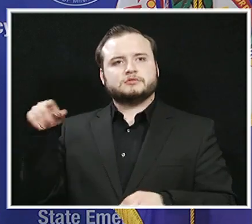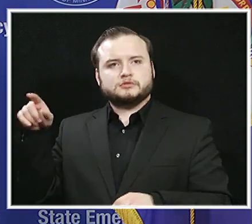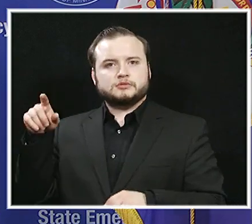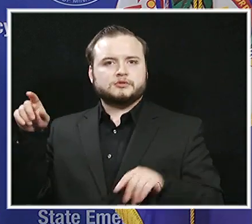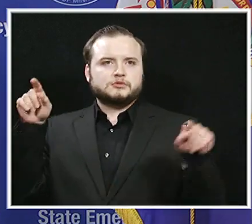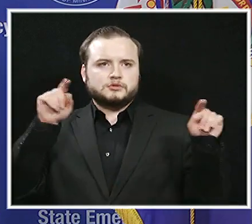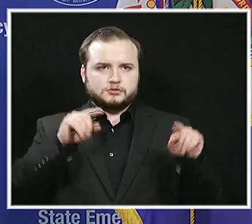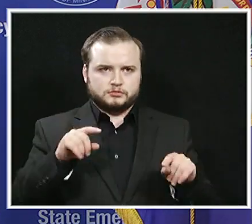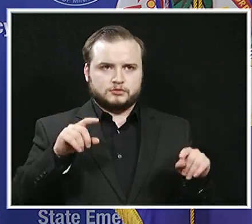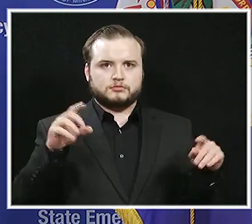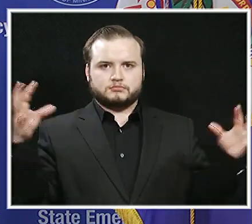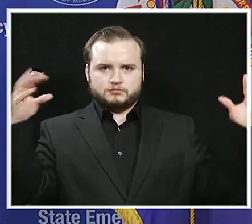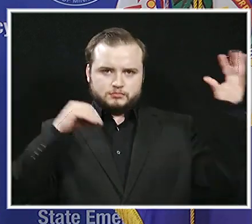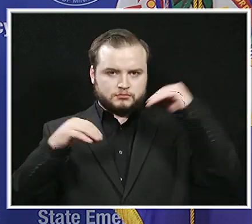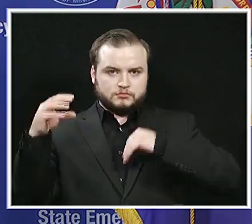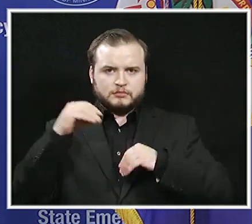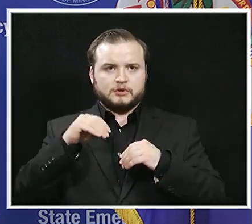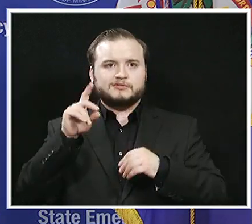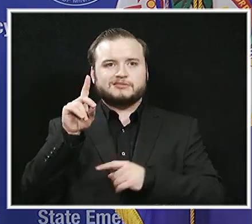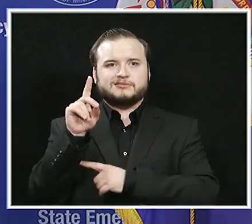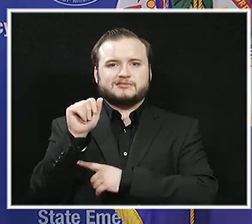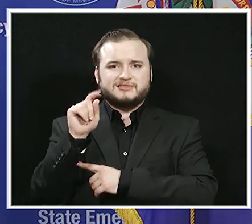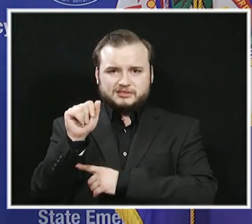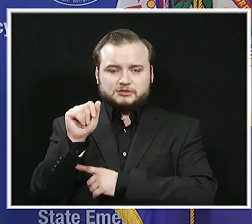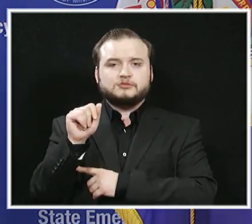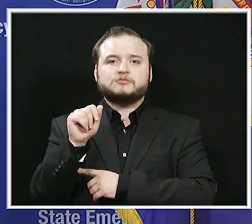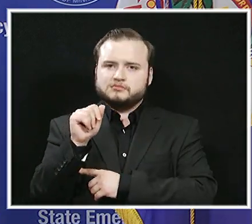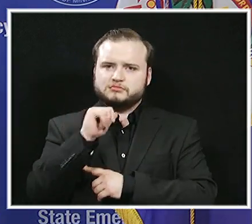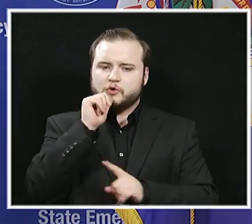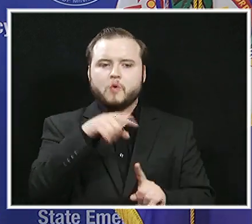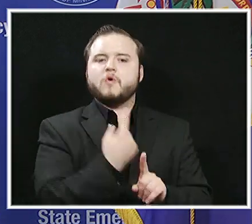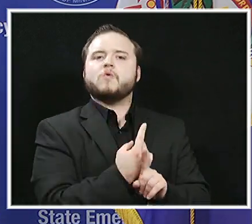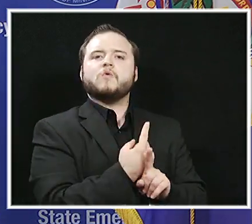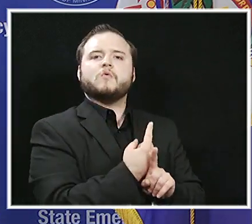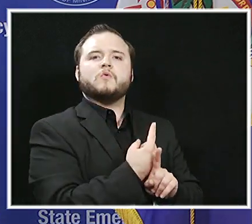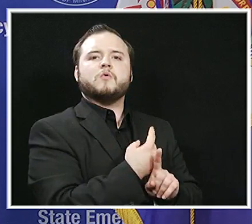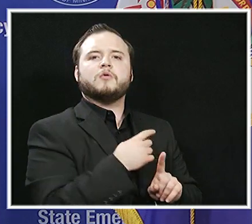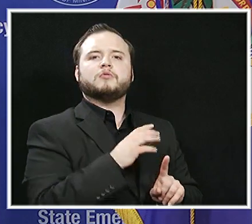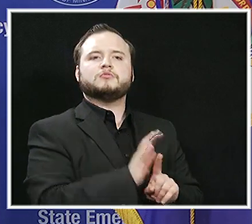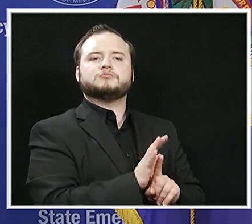looking at, we're looking at modeling out of Washington and other states, I think that's probably where that's going to come out. But that's one data point we